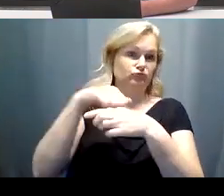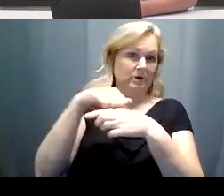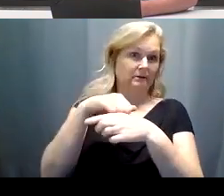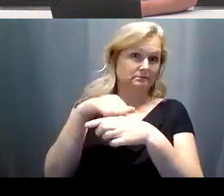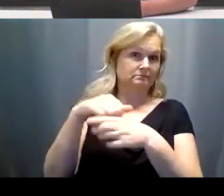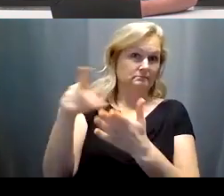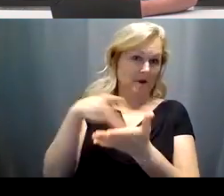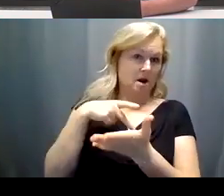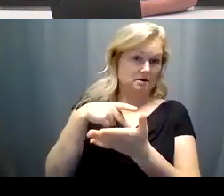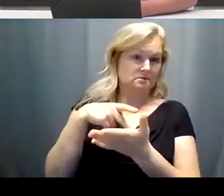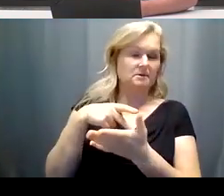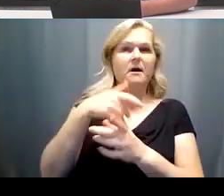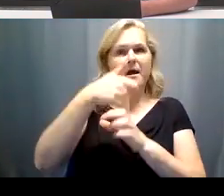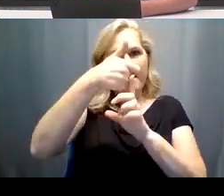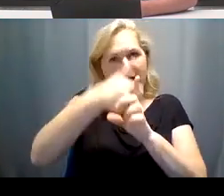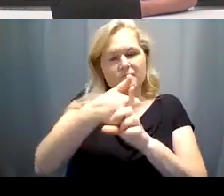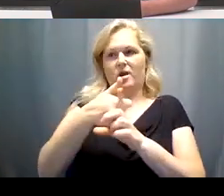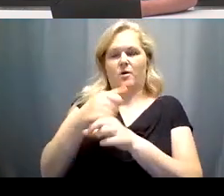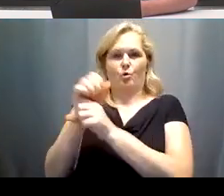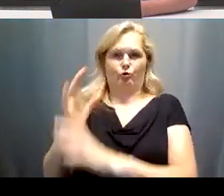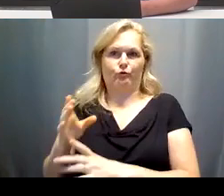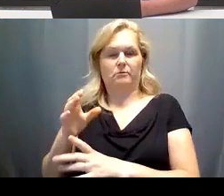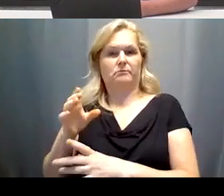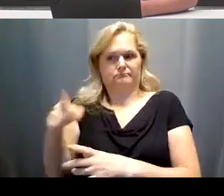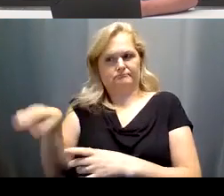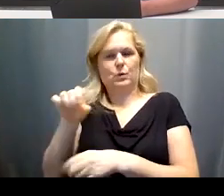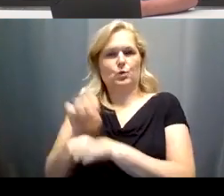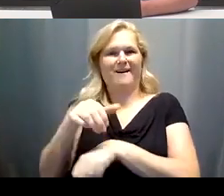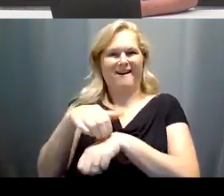Every election worker who works at a polling station will get three hours of training